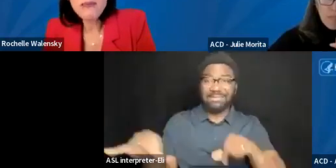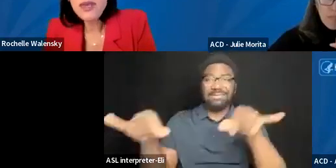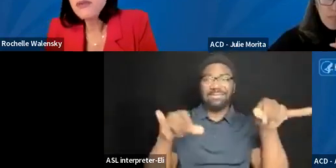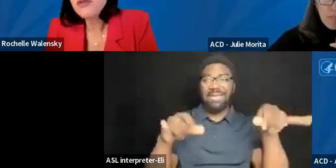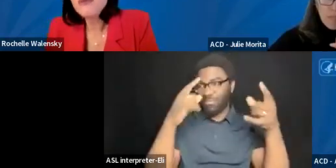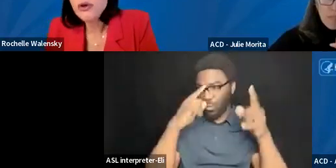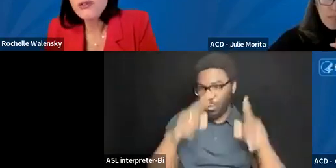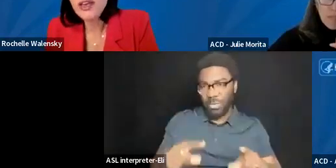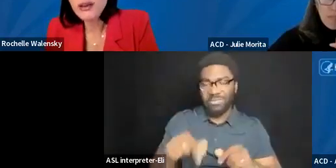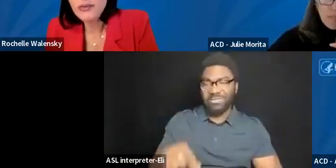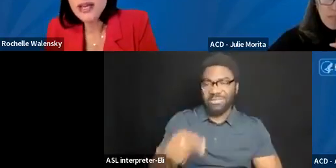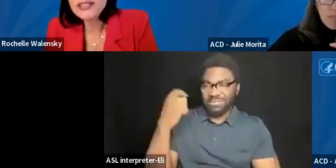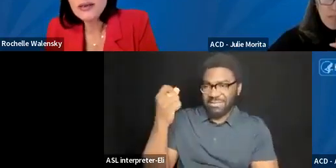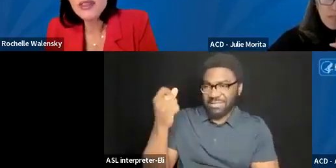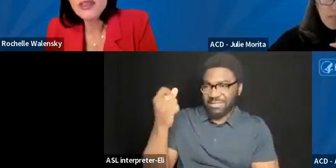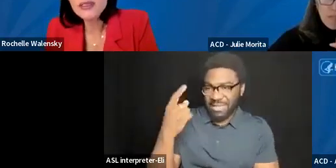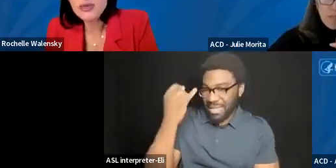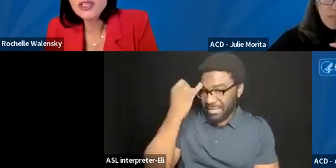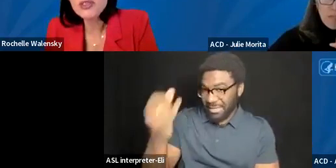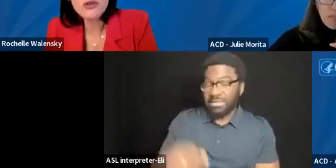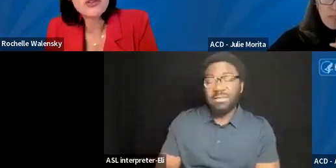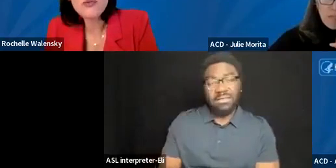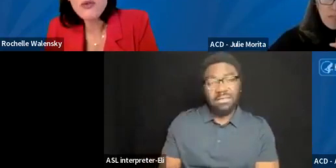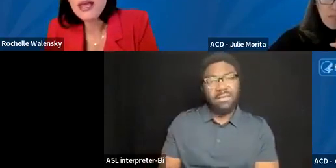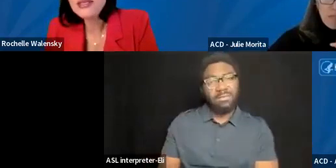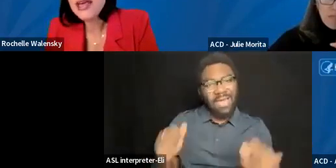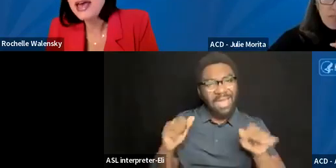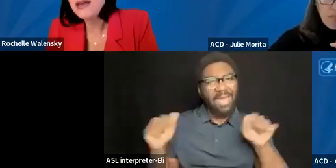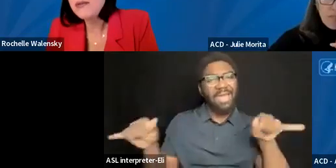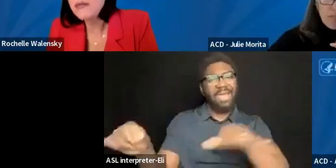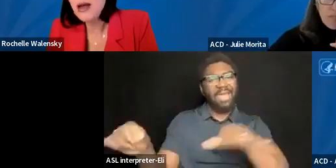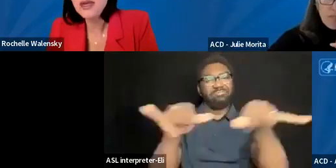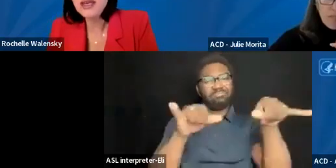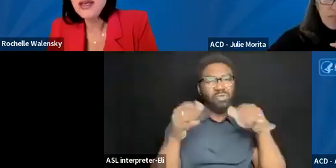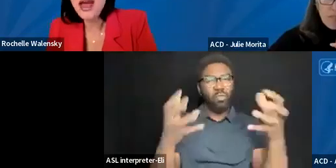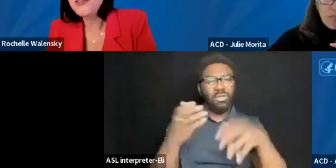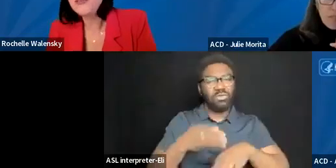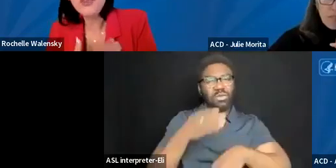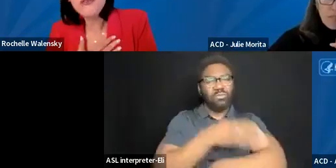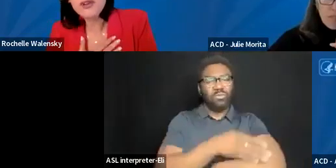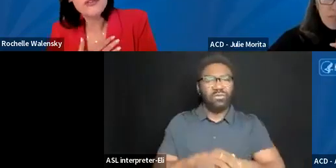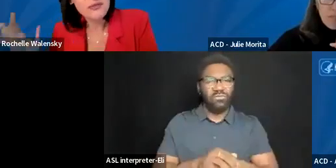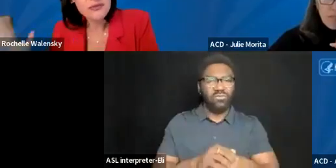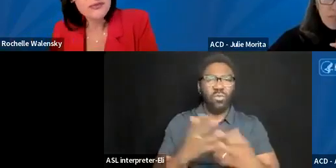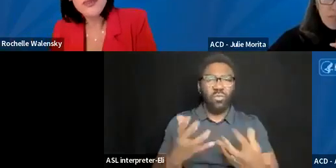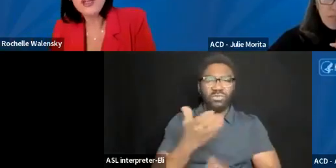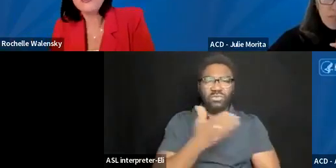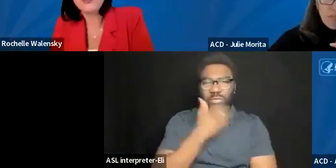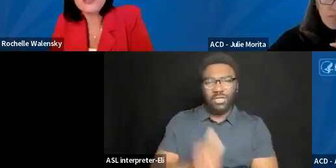And people are motivated by some of these missions and goals in ways that, I mean, I haven't been there for longer